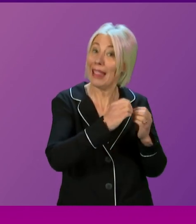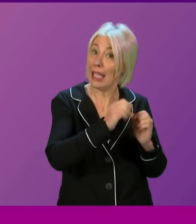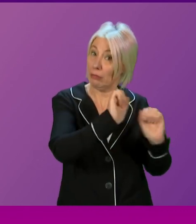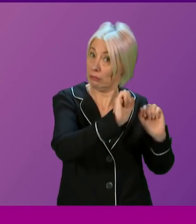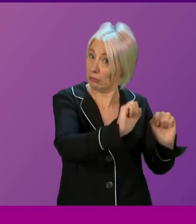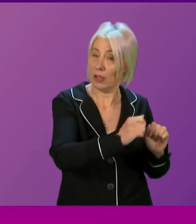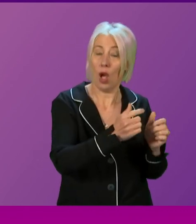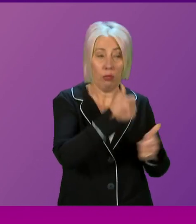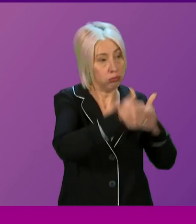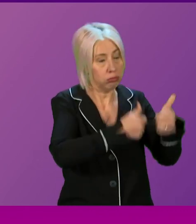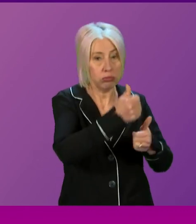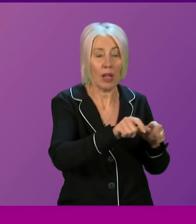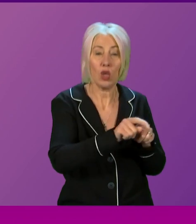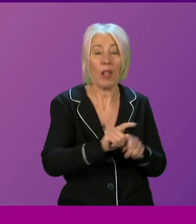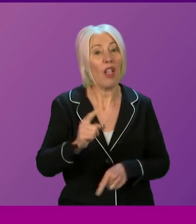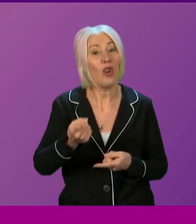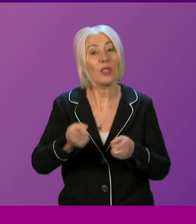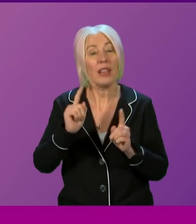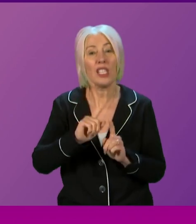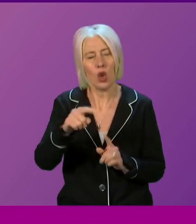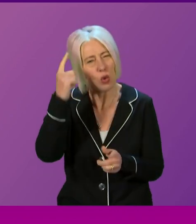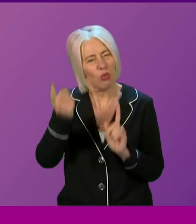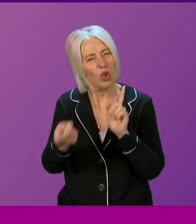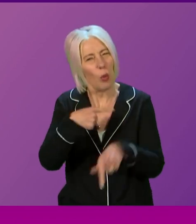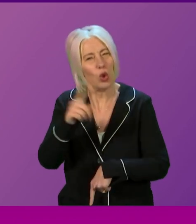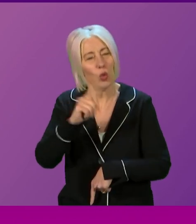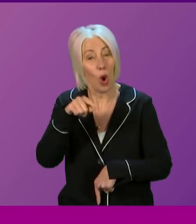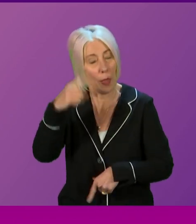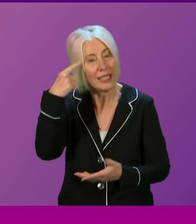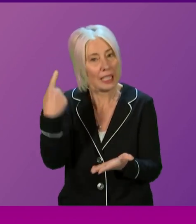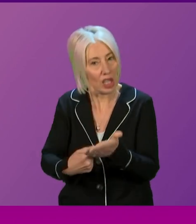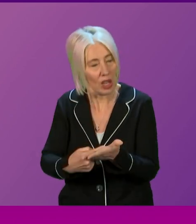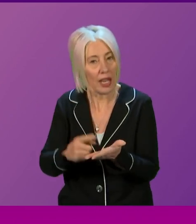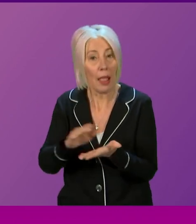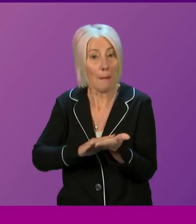and will she give her response to the ruling and say what she believes that it means for Scotland?